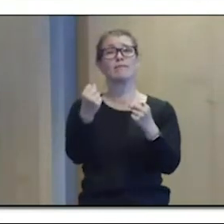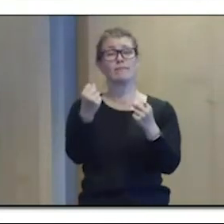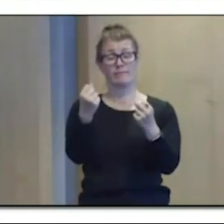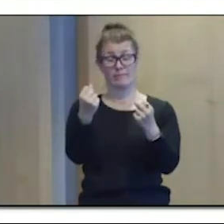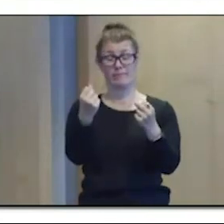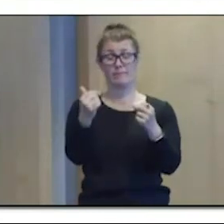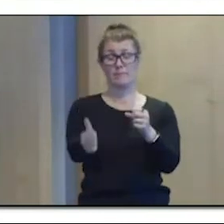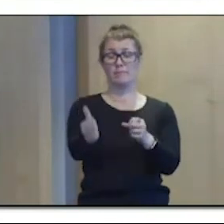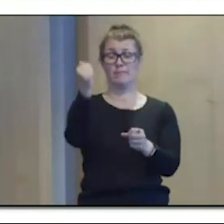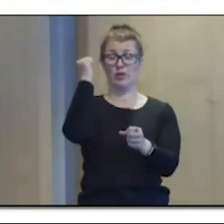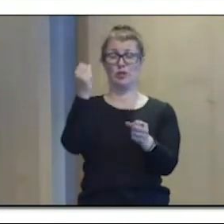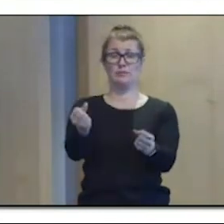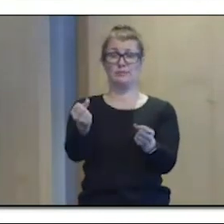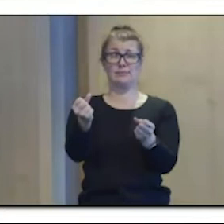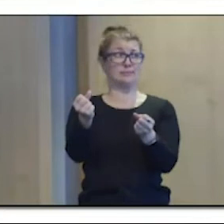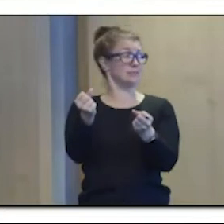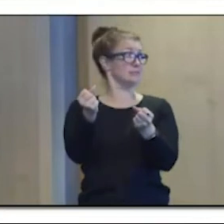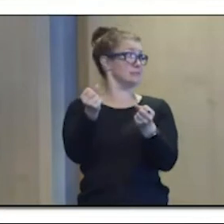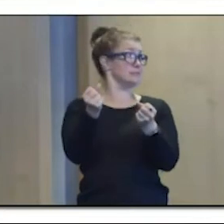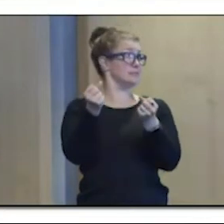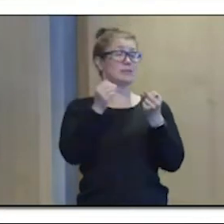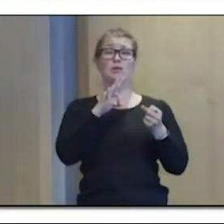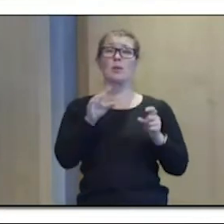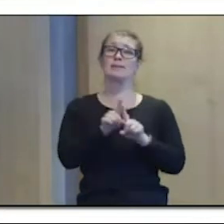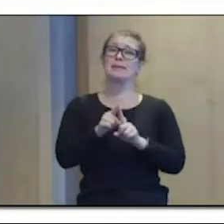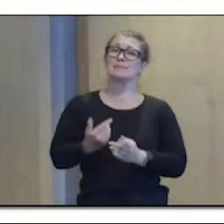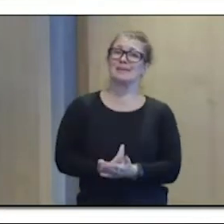and they wouldn't be providing the same level of safety as if you were going forwards.